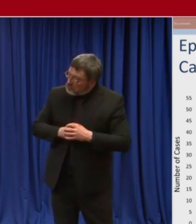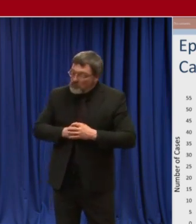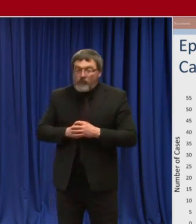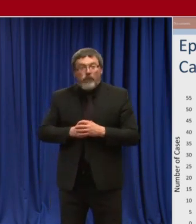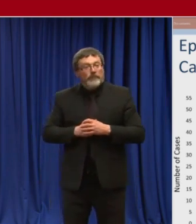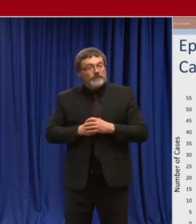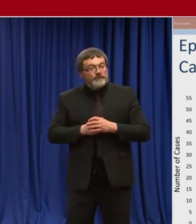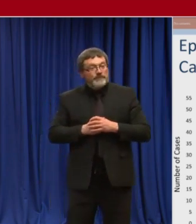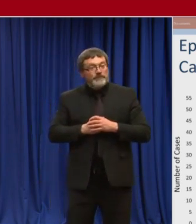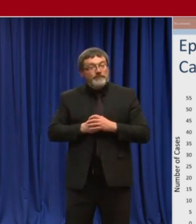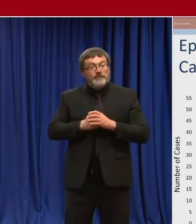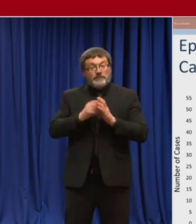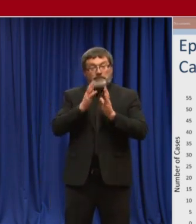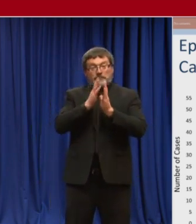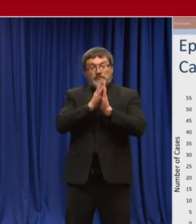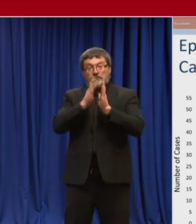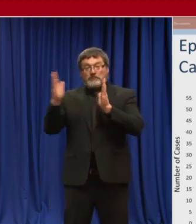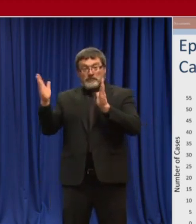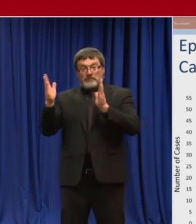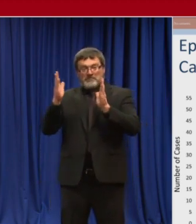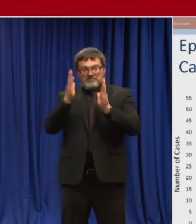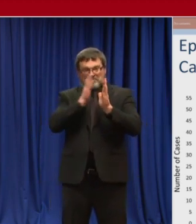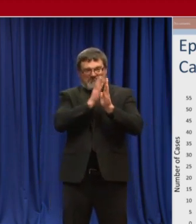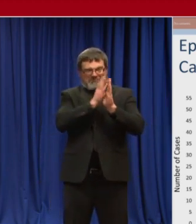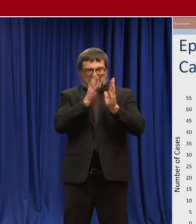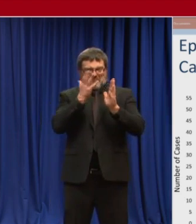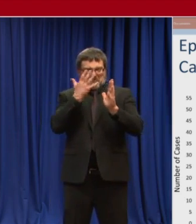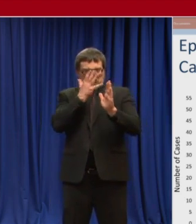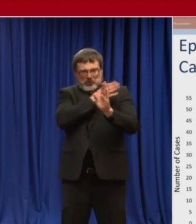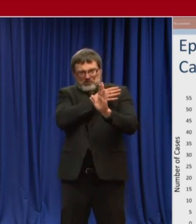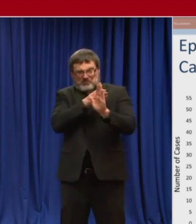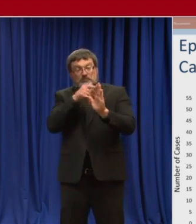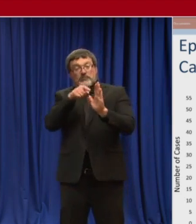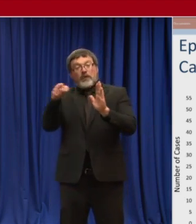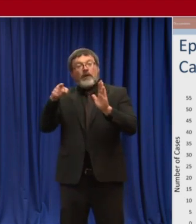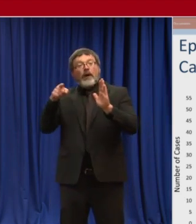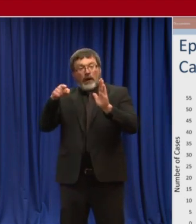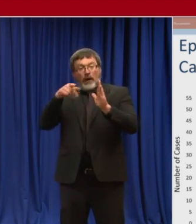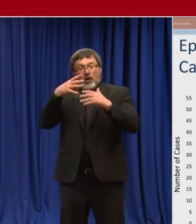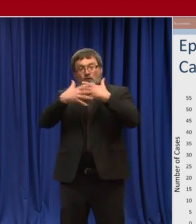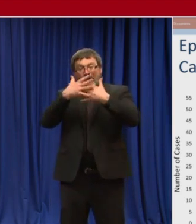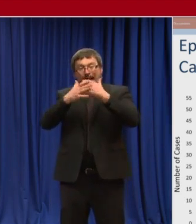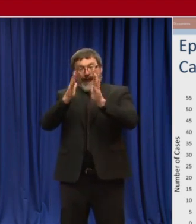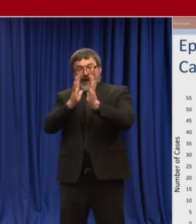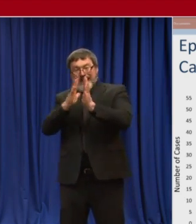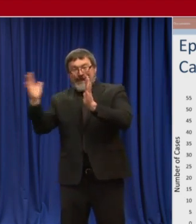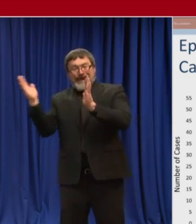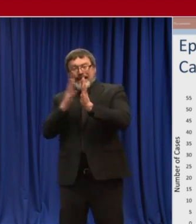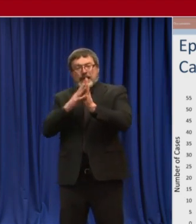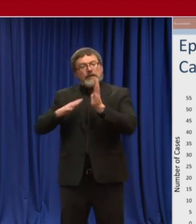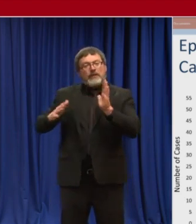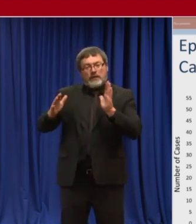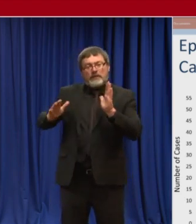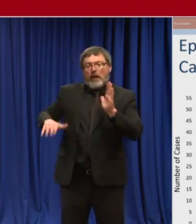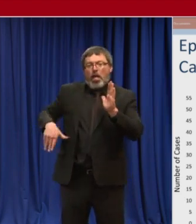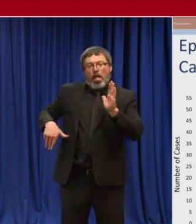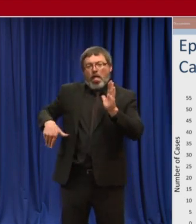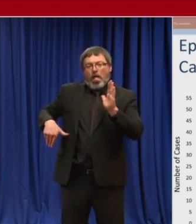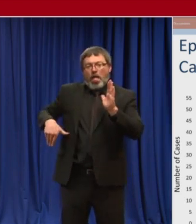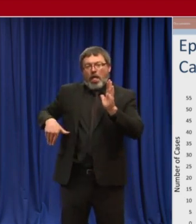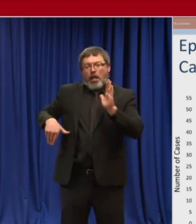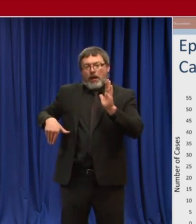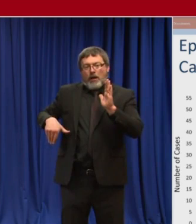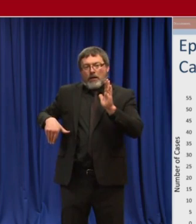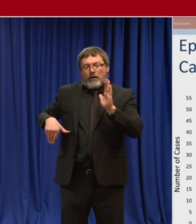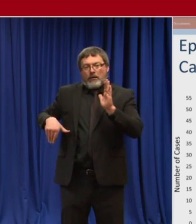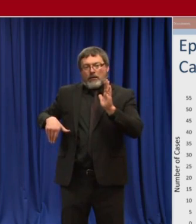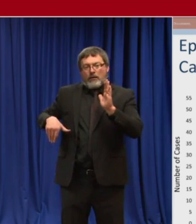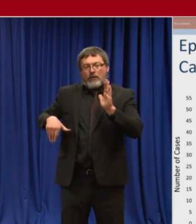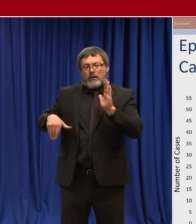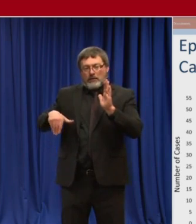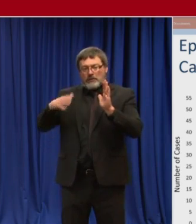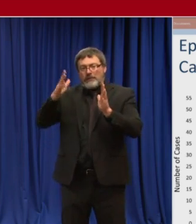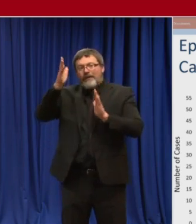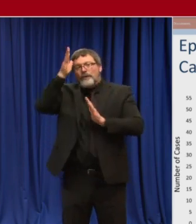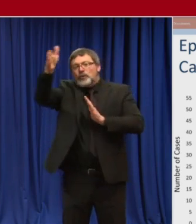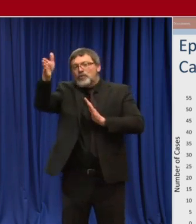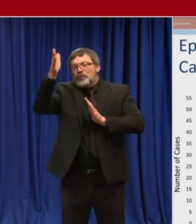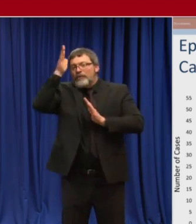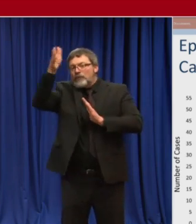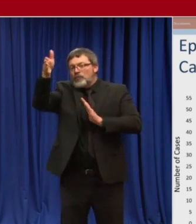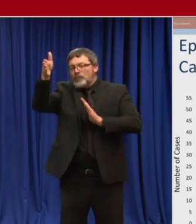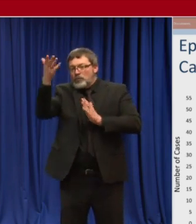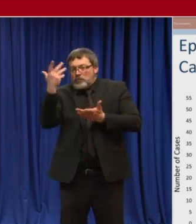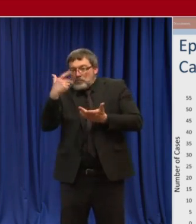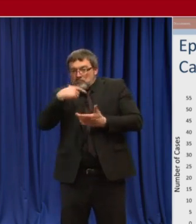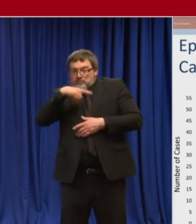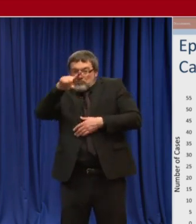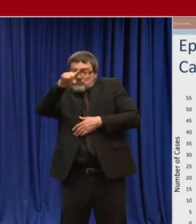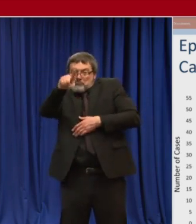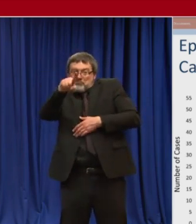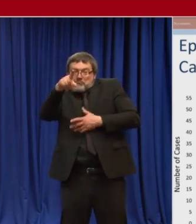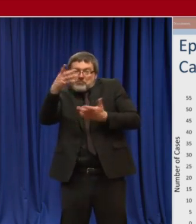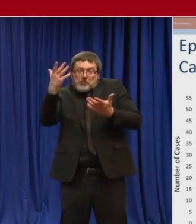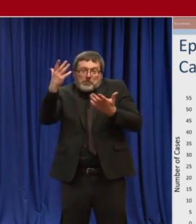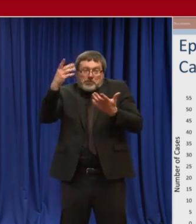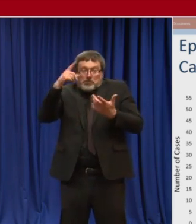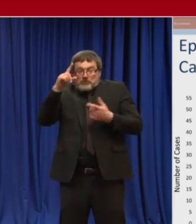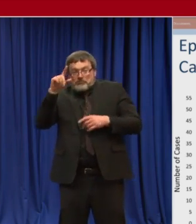THIS GRAPHS THE THE NUMBER OF PEOPLE INFECTED BASED ON THE DATE OF ILLNESS ONSET, AND YOU CAN SEE IN THE GRAY SHADED BOX HOPEFULLY ON THE SCREEN WHAT WE LABEL A PERIOD OF UNCERTAINTY